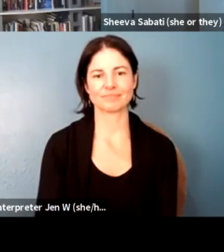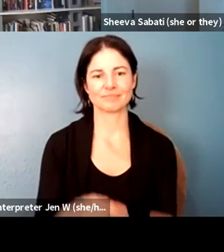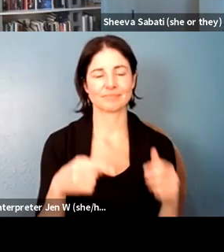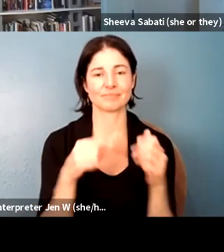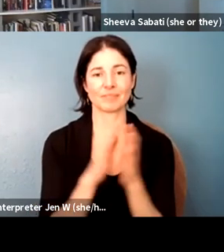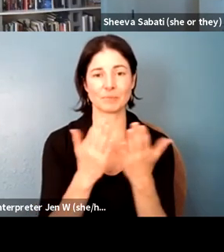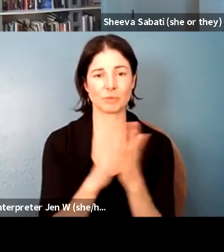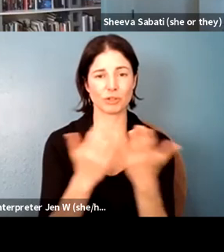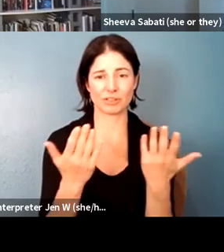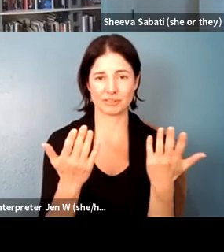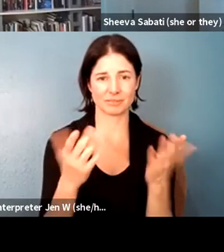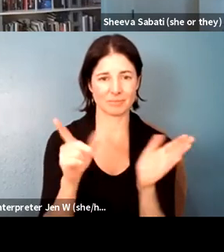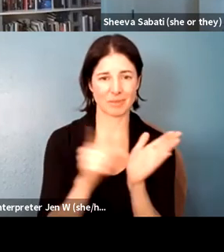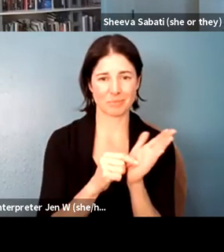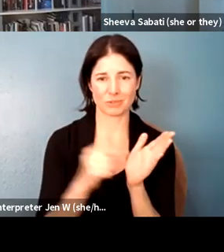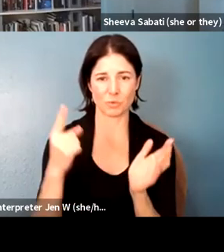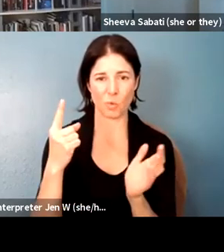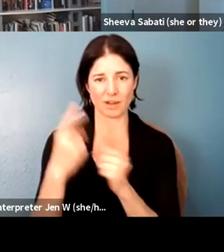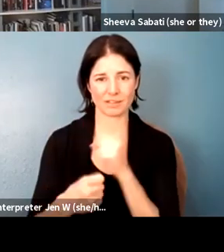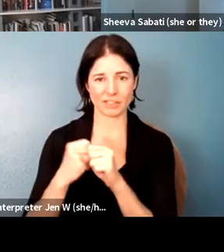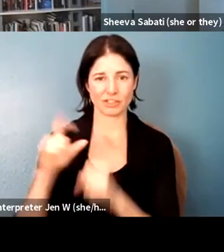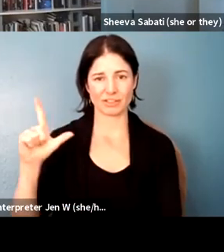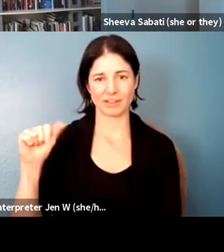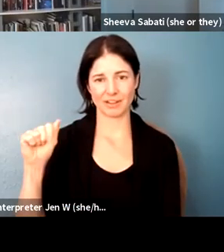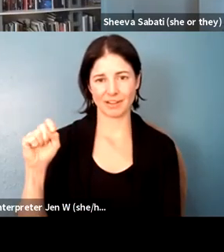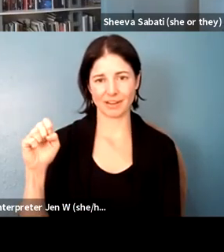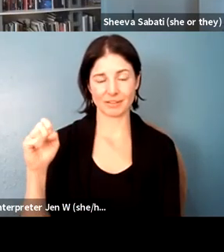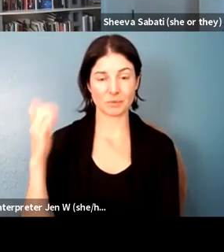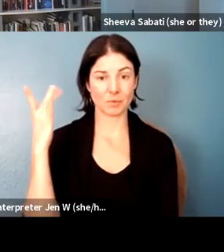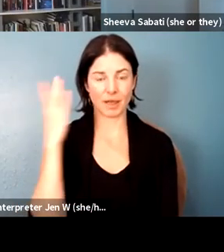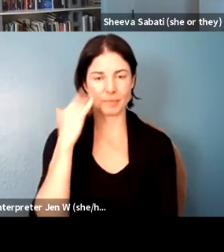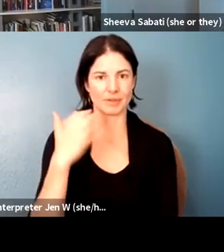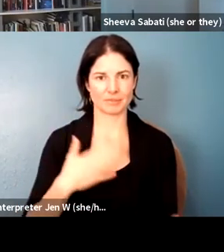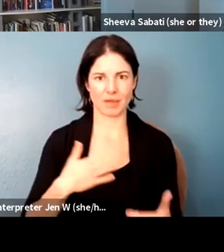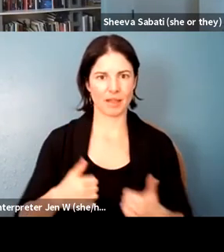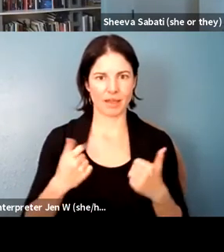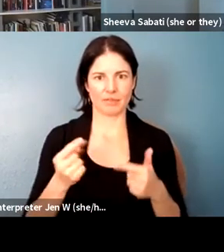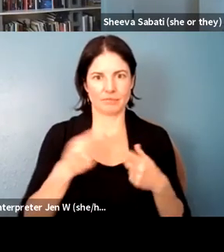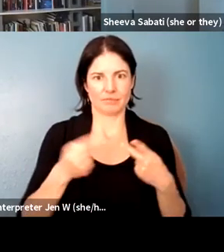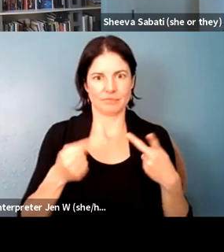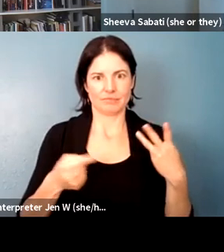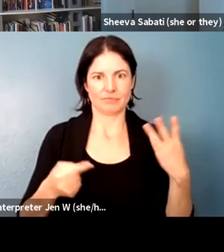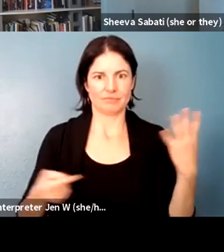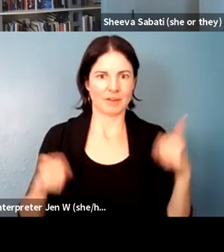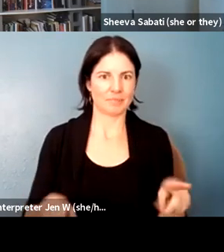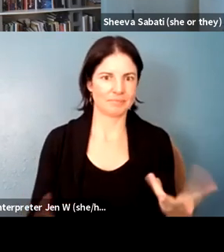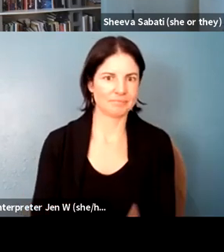late. Because life was happening. The power the pause